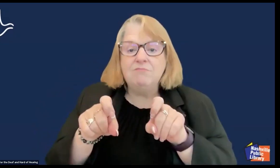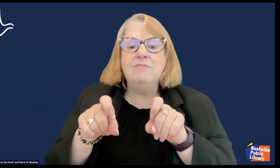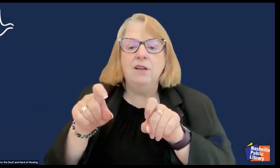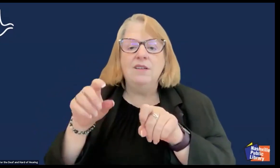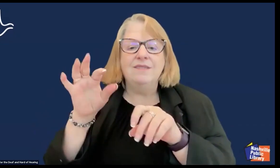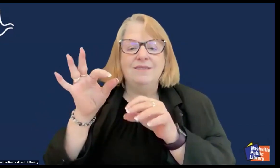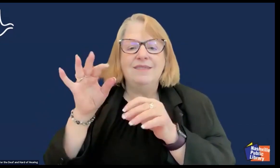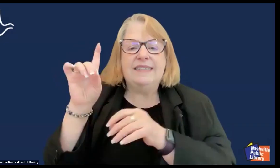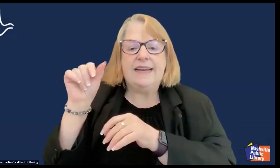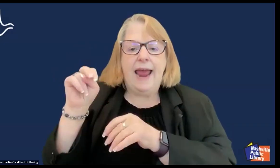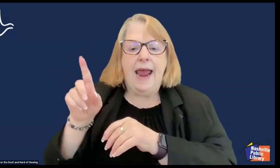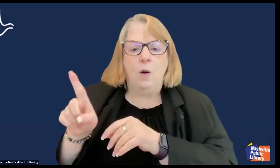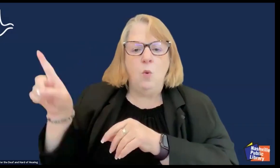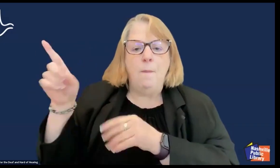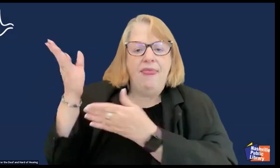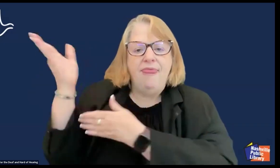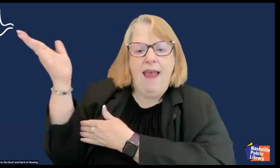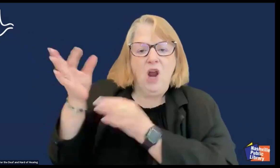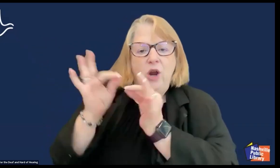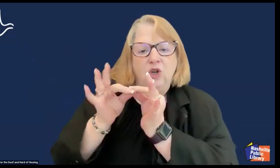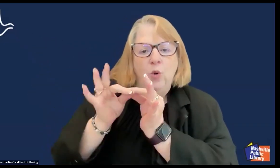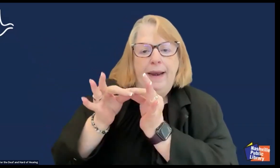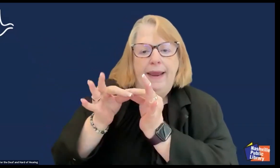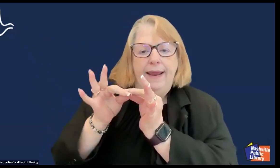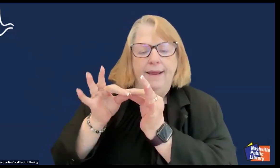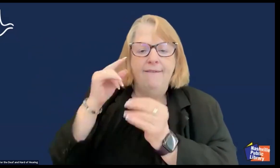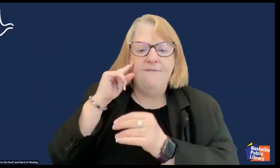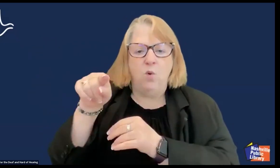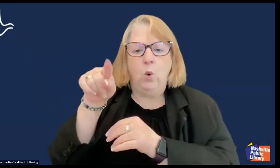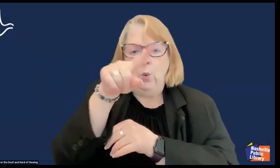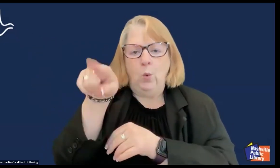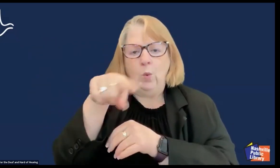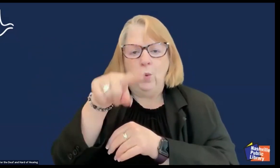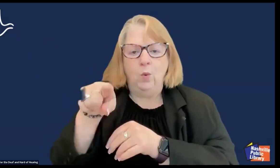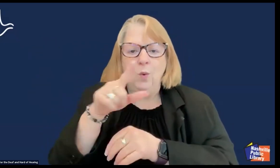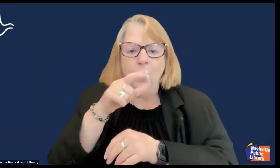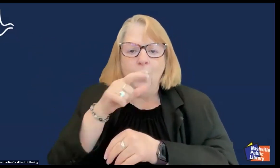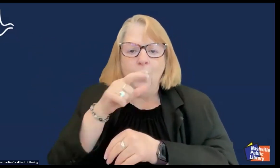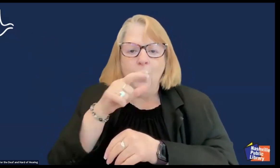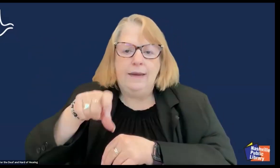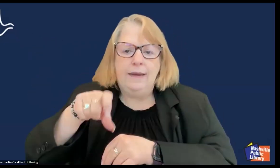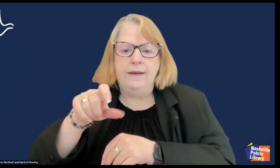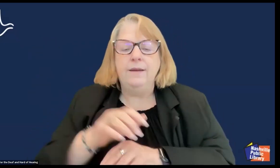If at the end of the presentation, if you have any questions,